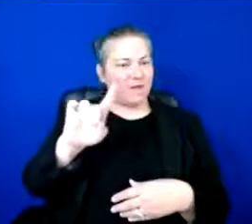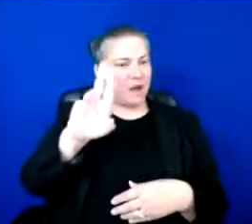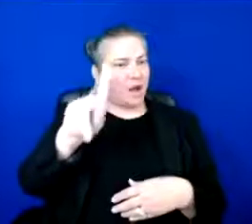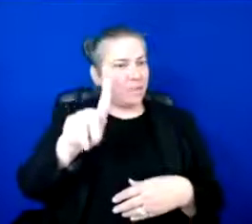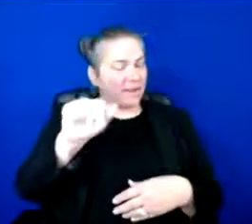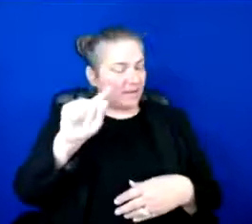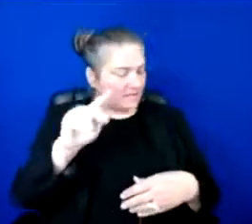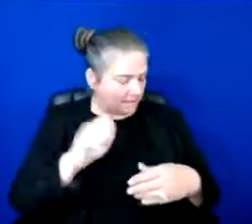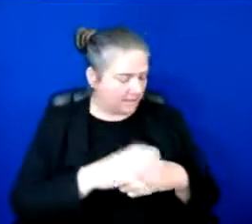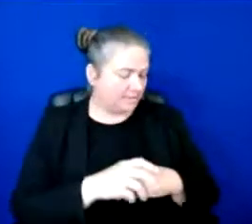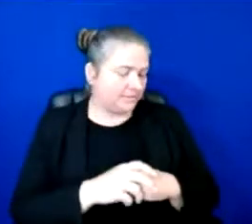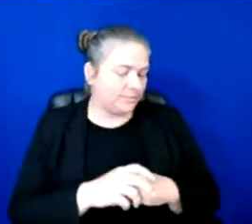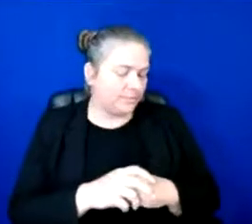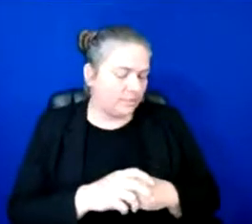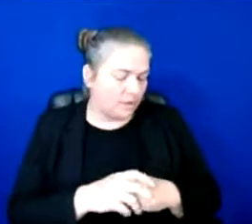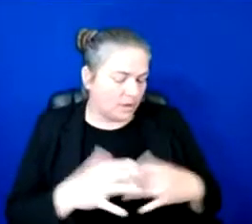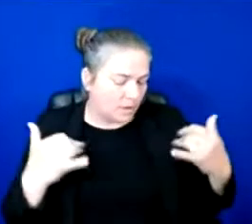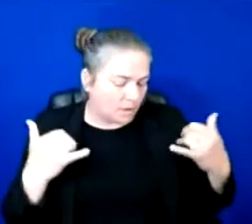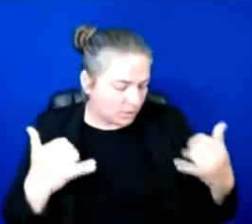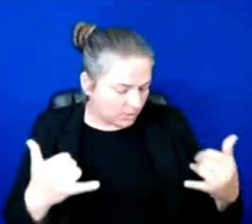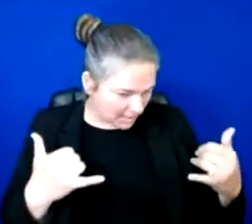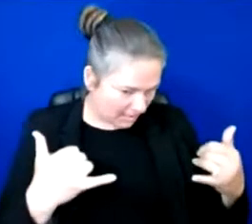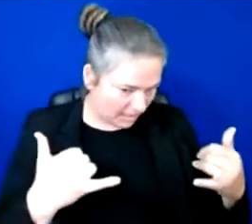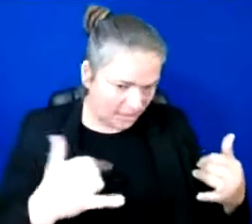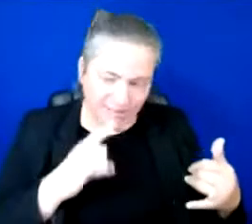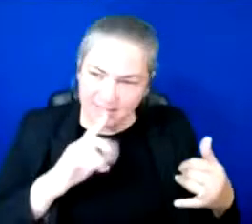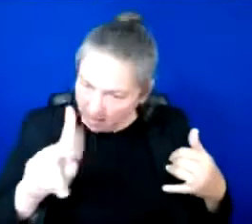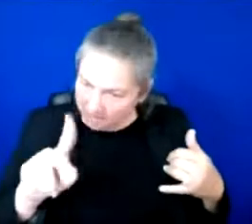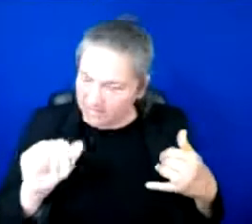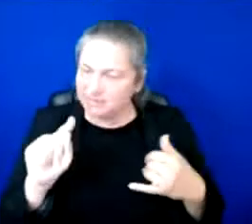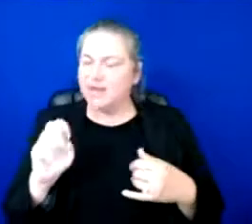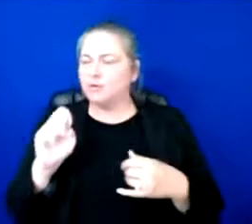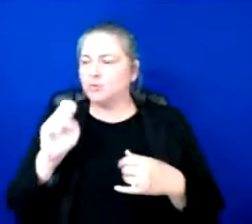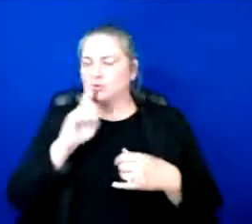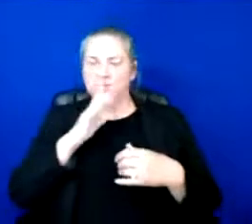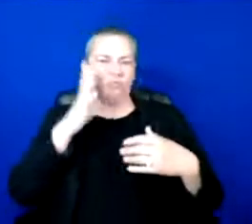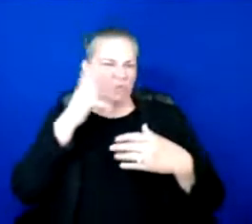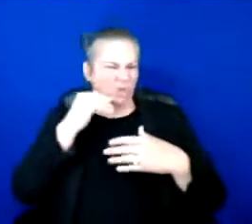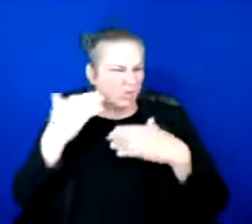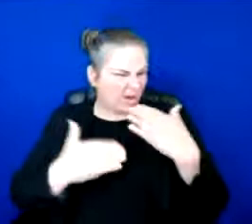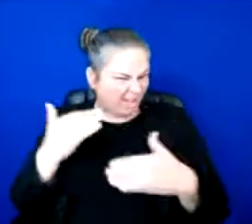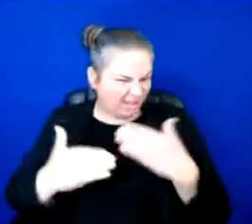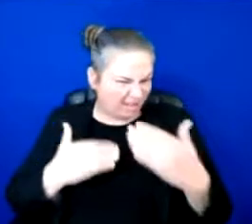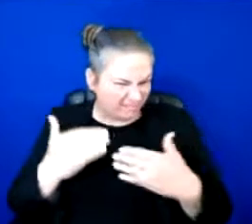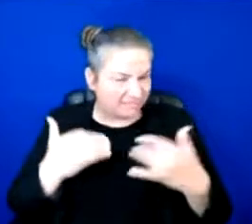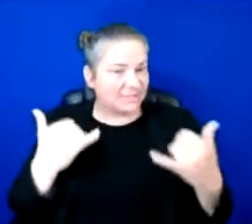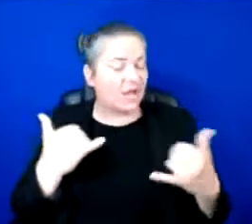today's uh update is gonna move pretty quickly. Let's start with some really